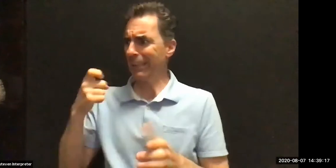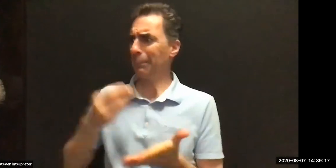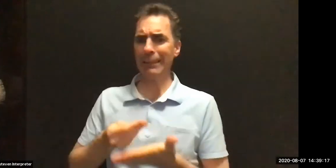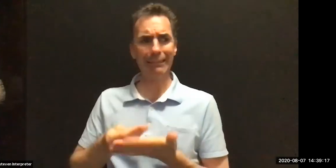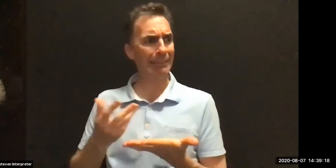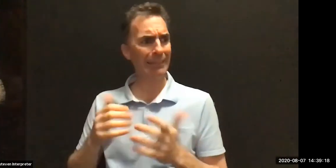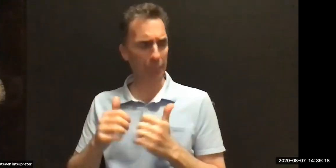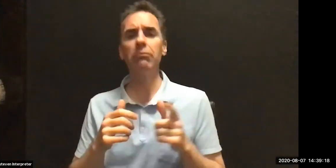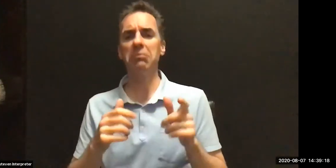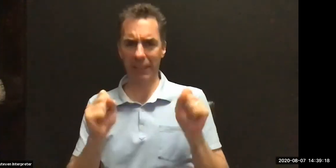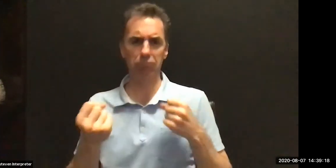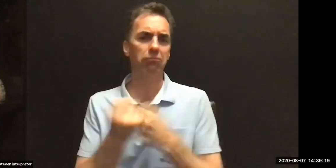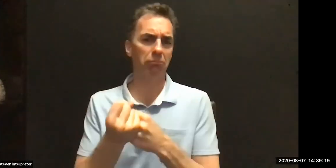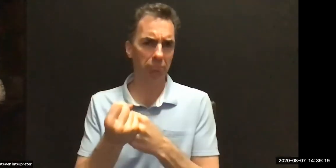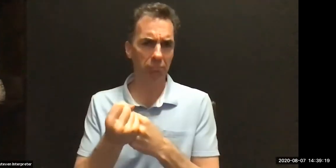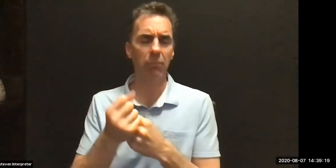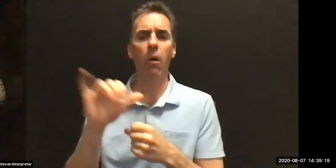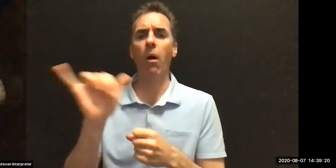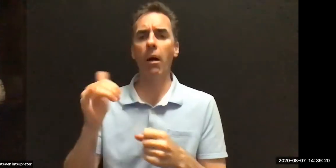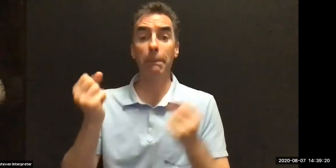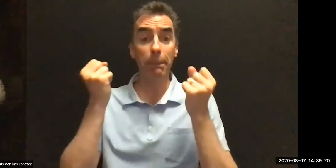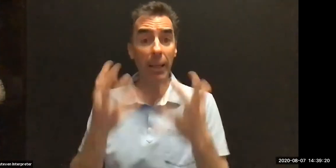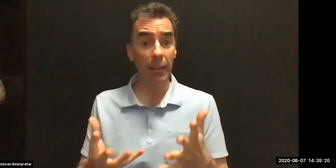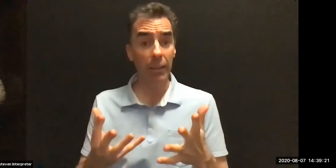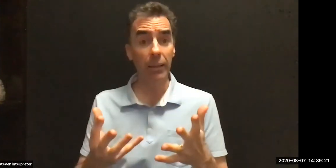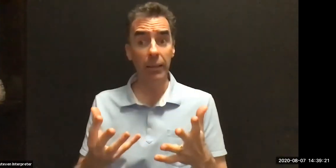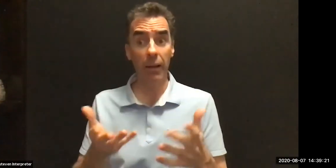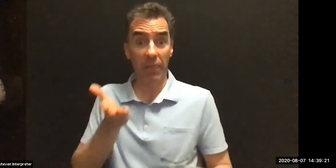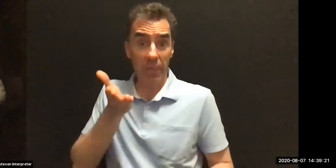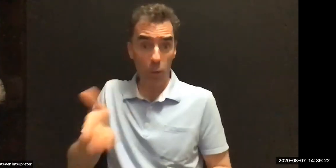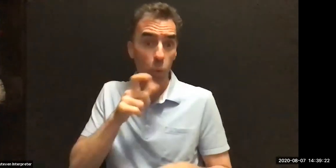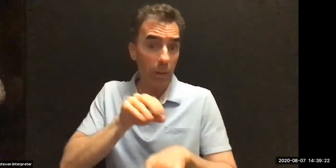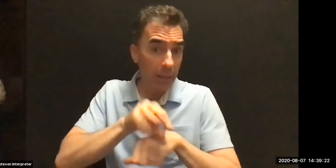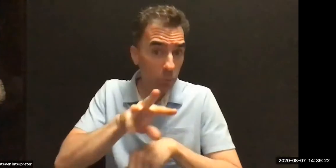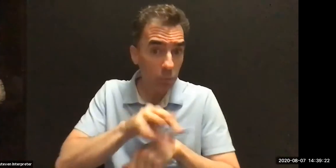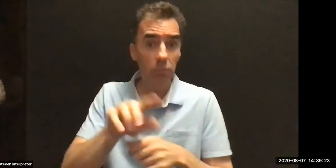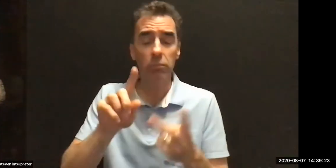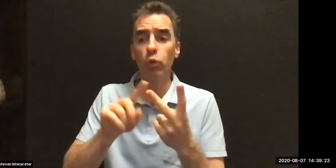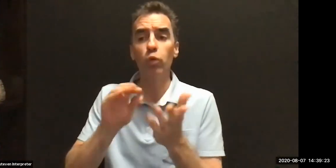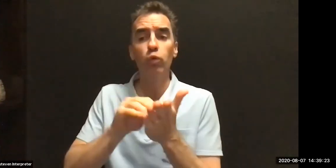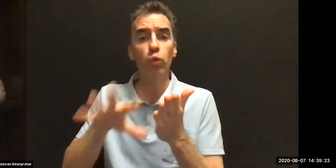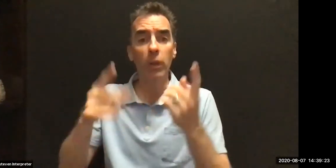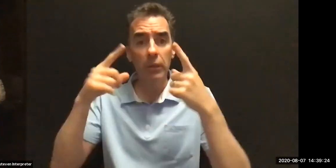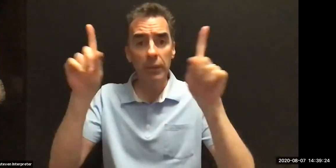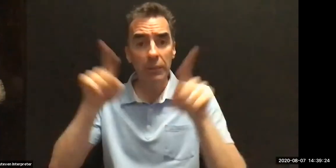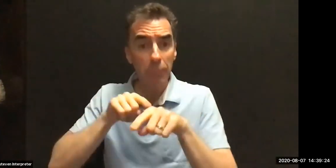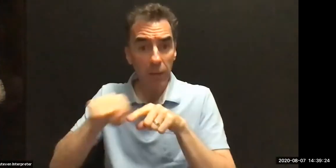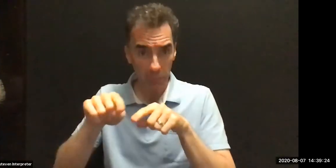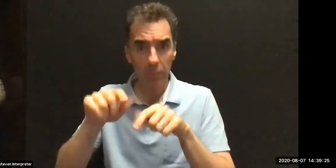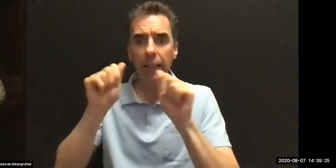Channelle Charest: We also have a ton of counselors on sites and student success specialist who work with individual students on their kind of